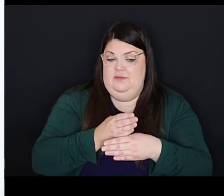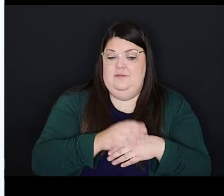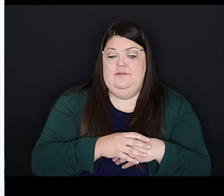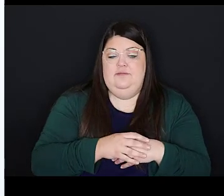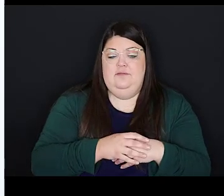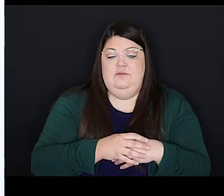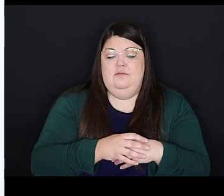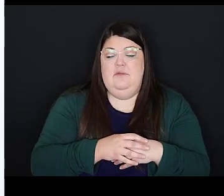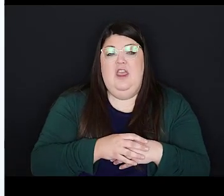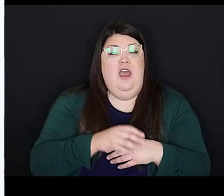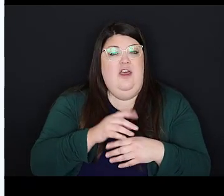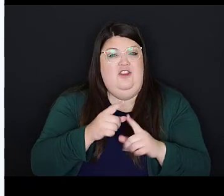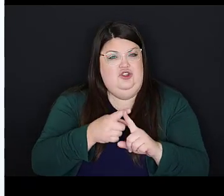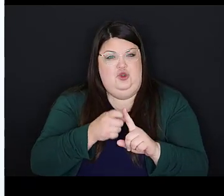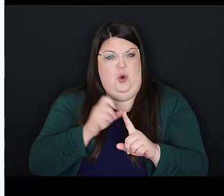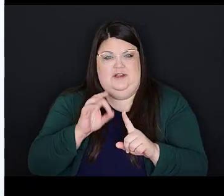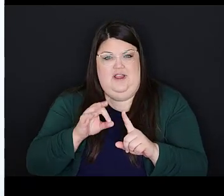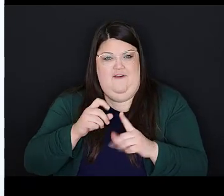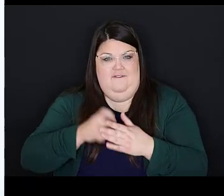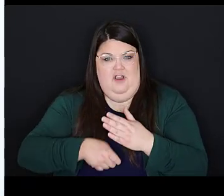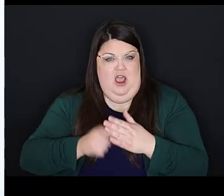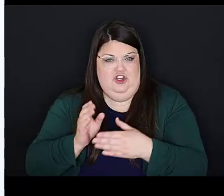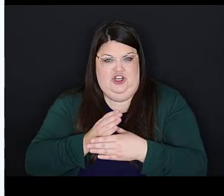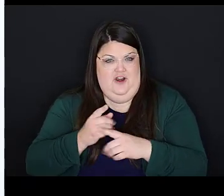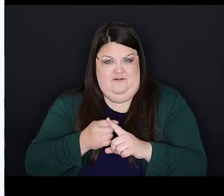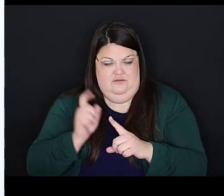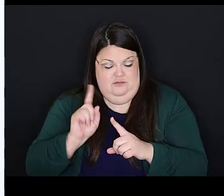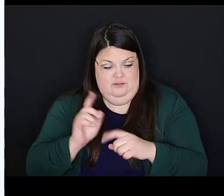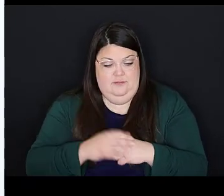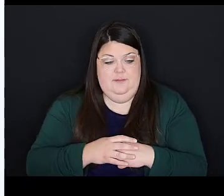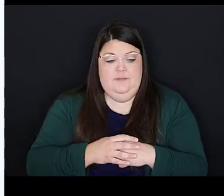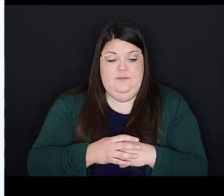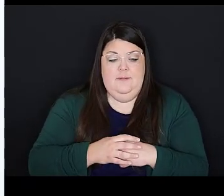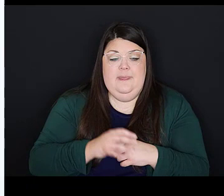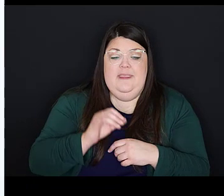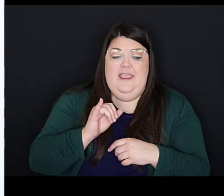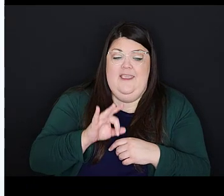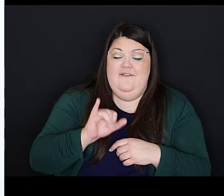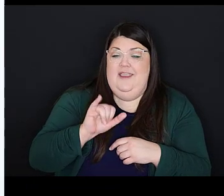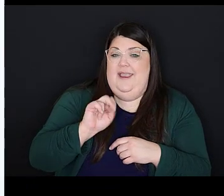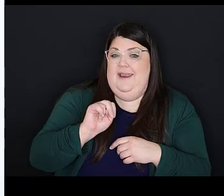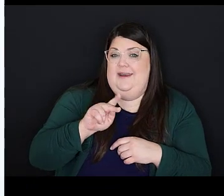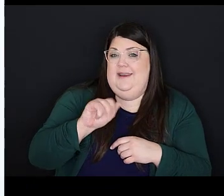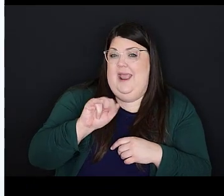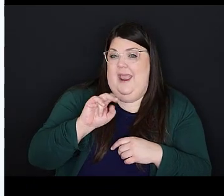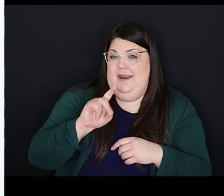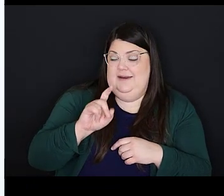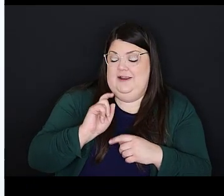and In the case of in-kind contributions, a description of how the value was determined for